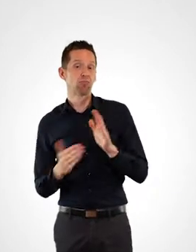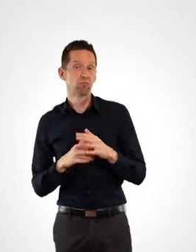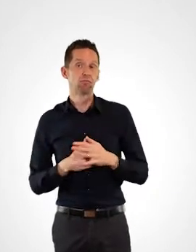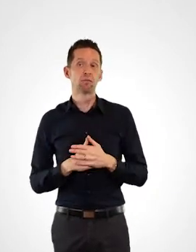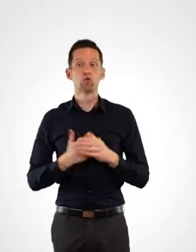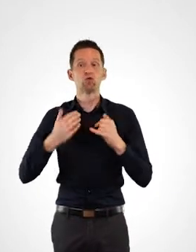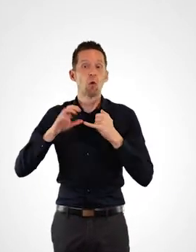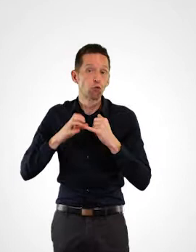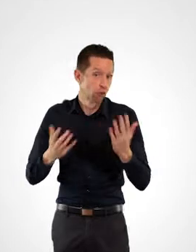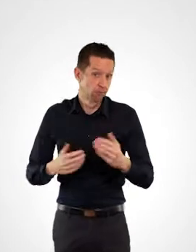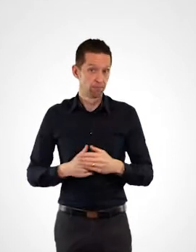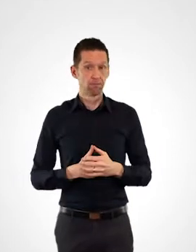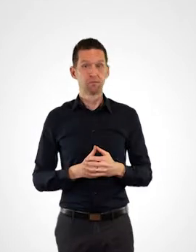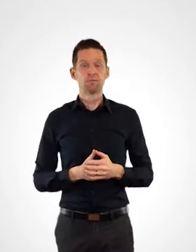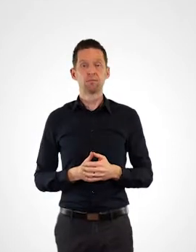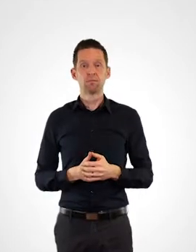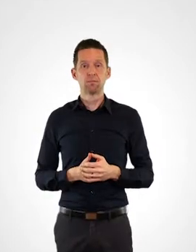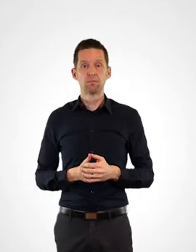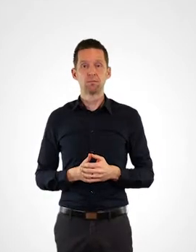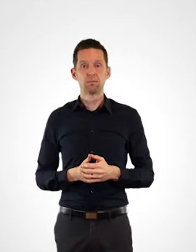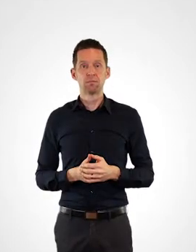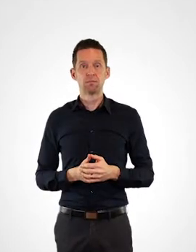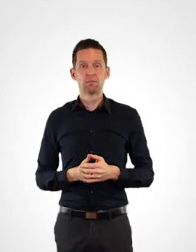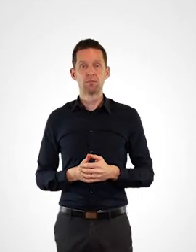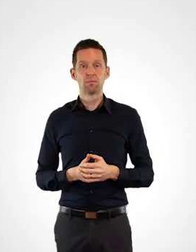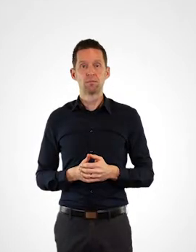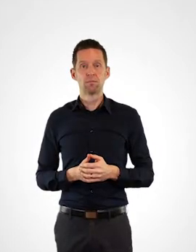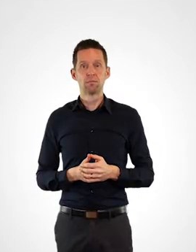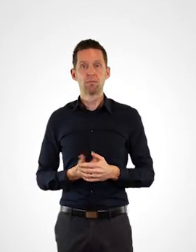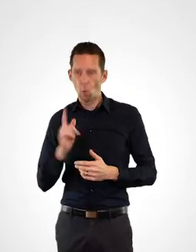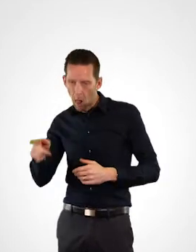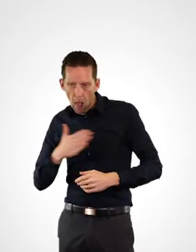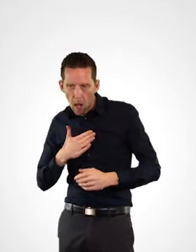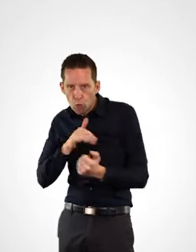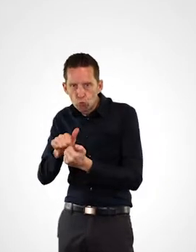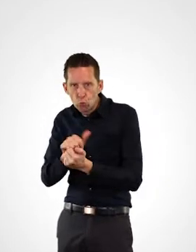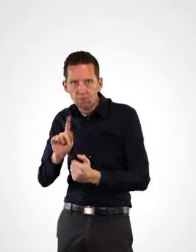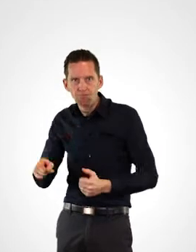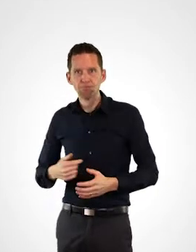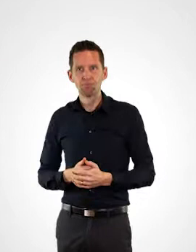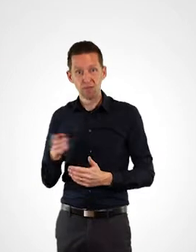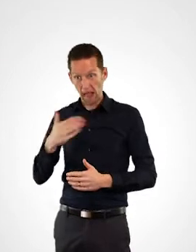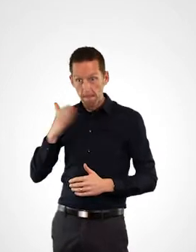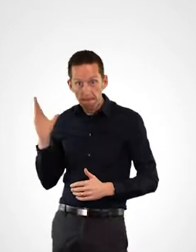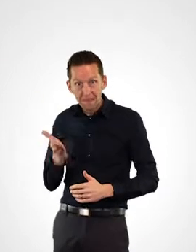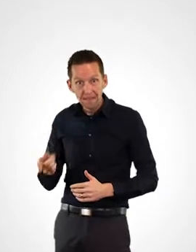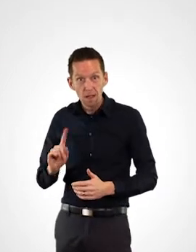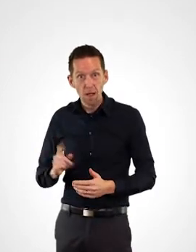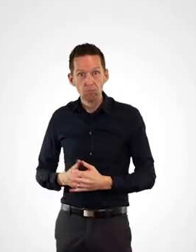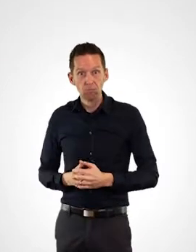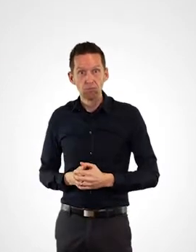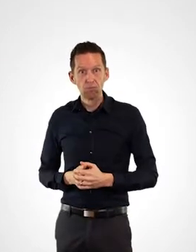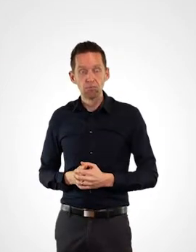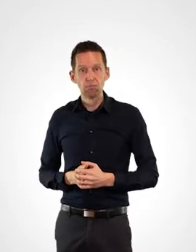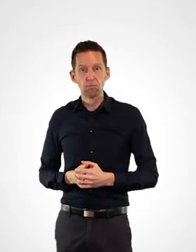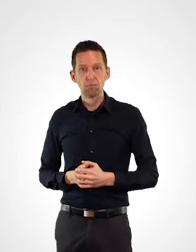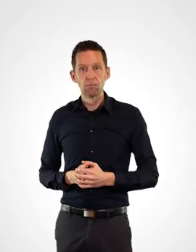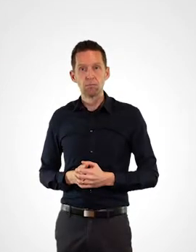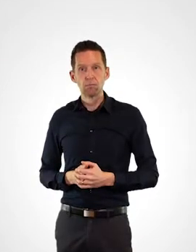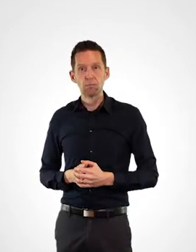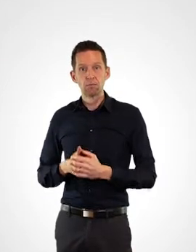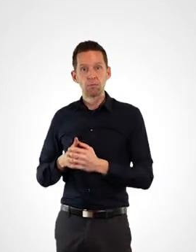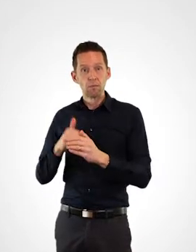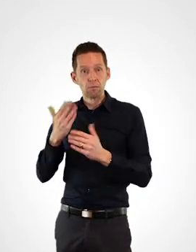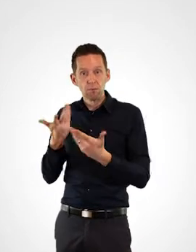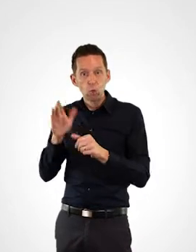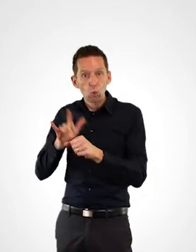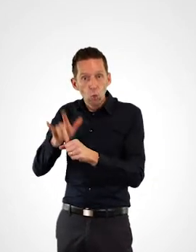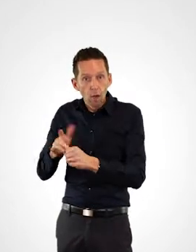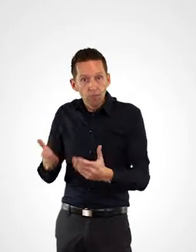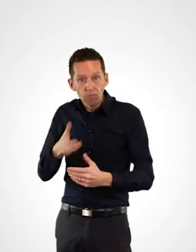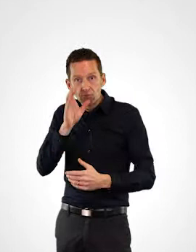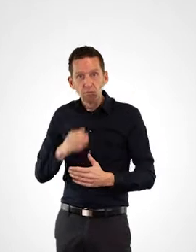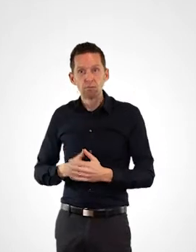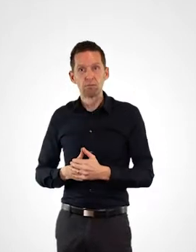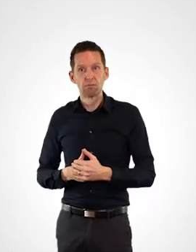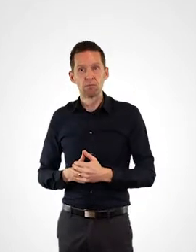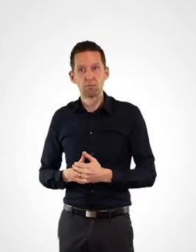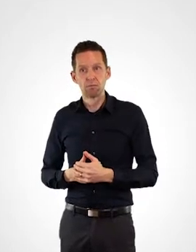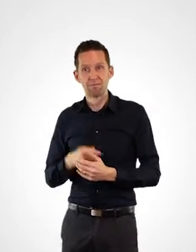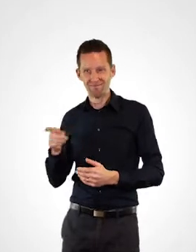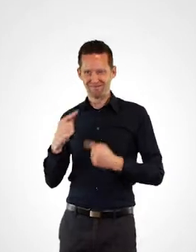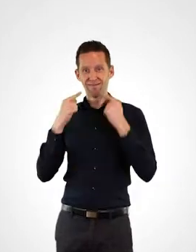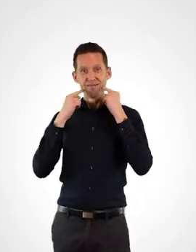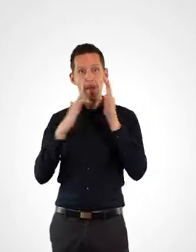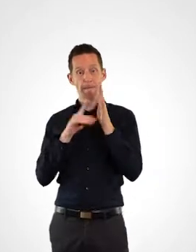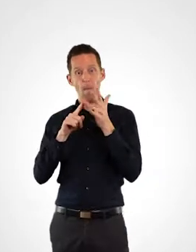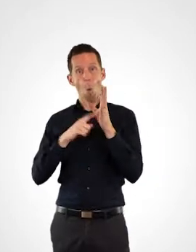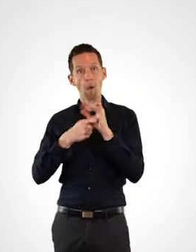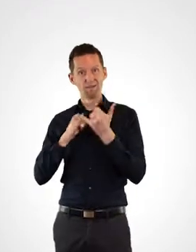You don't use your molars for soda pop.